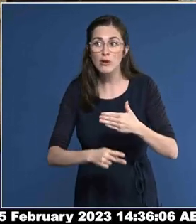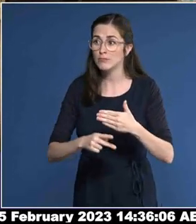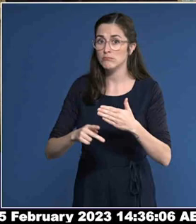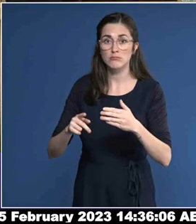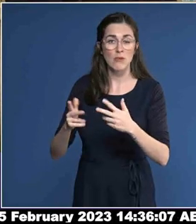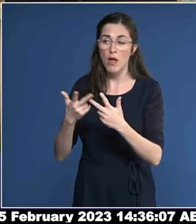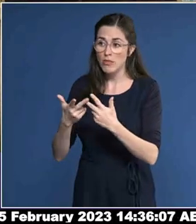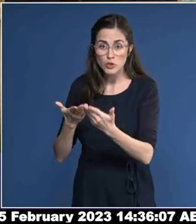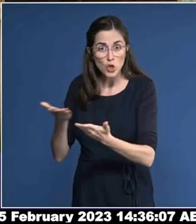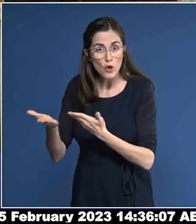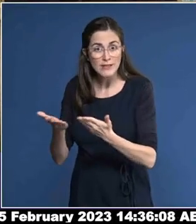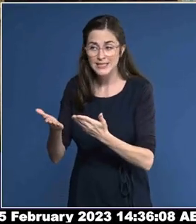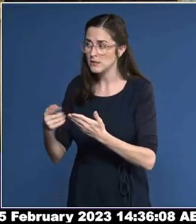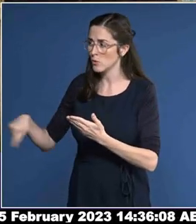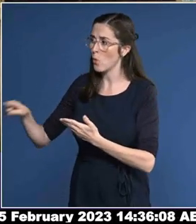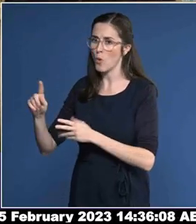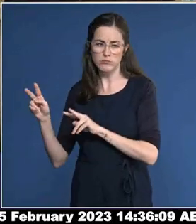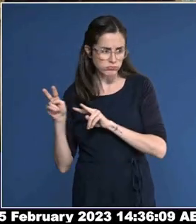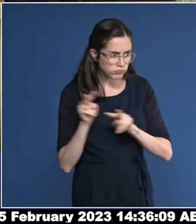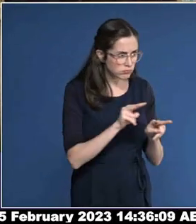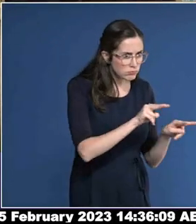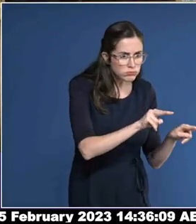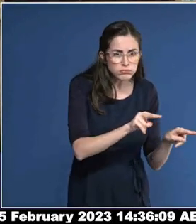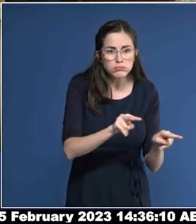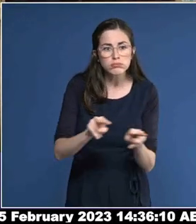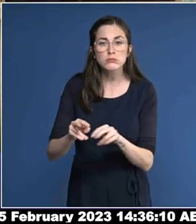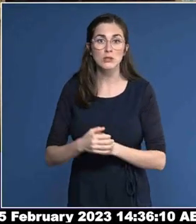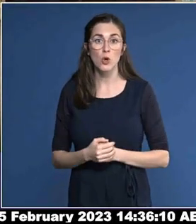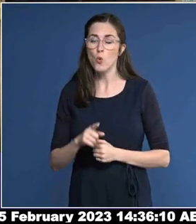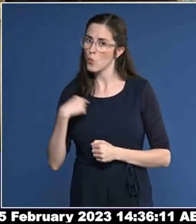We have a zero tolerance approach to abuse and neglect within our organisation.